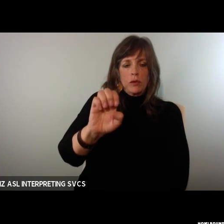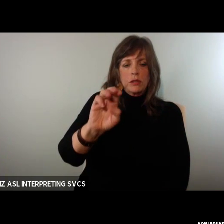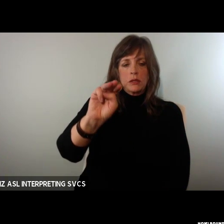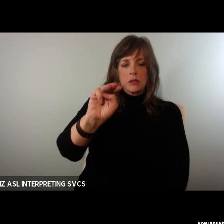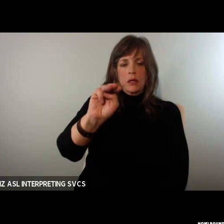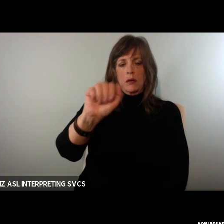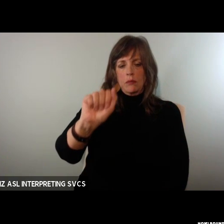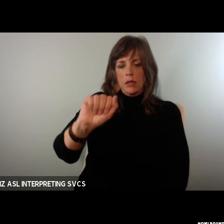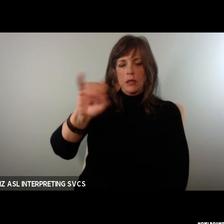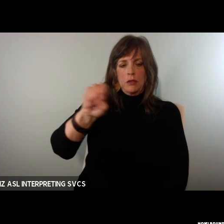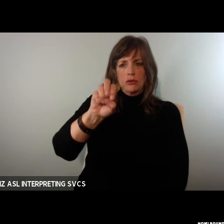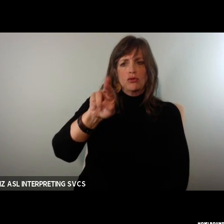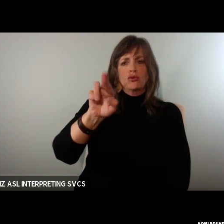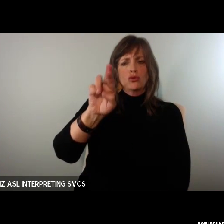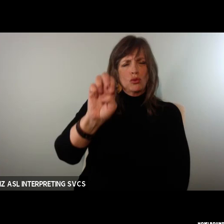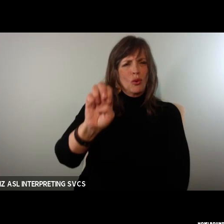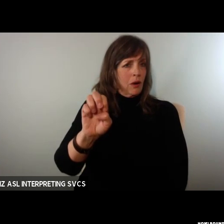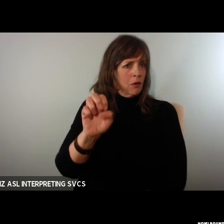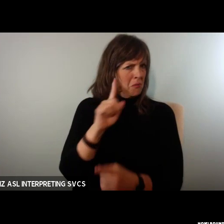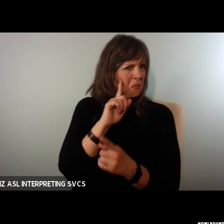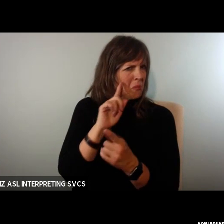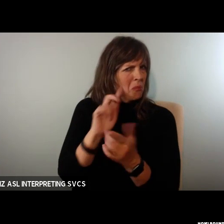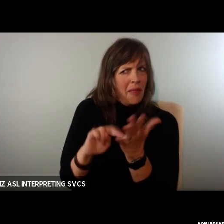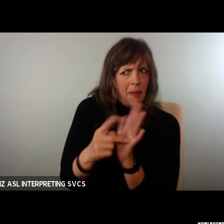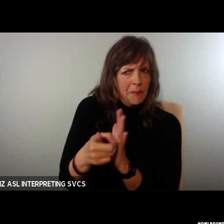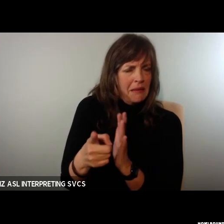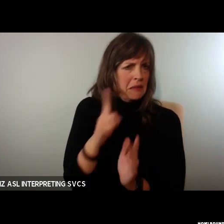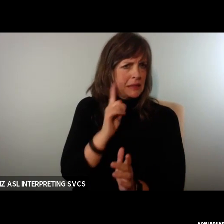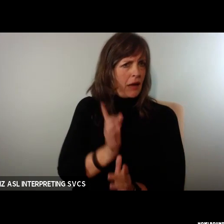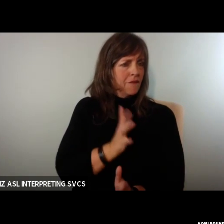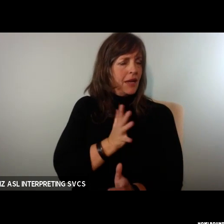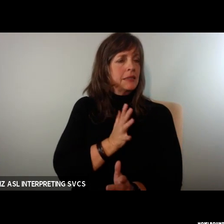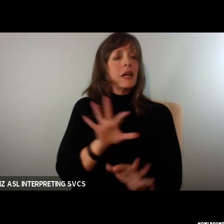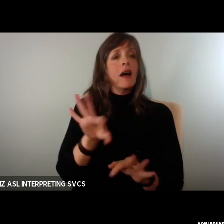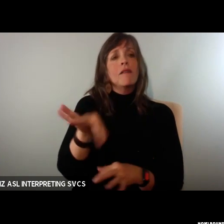It sounds really fancy. In French it means superior force